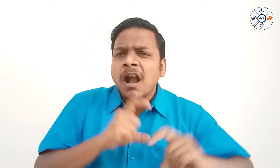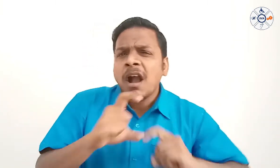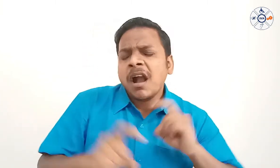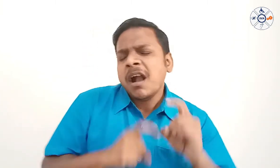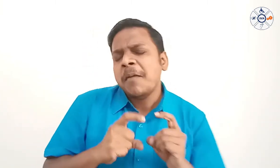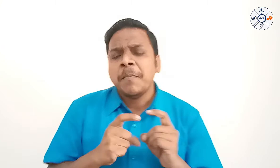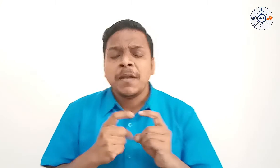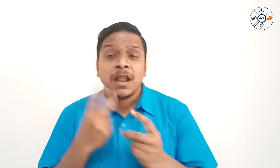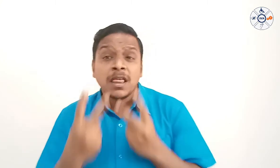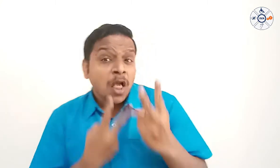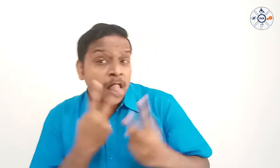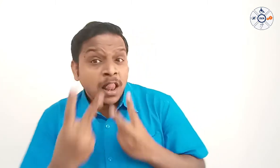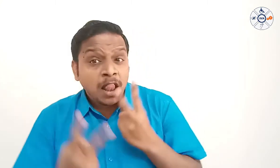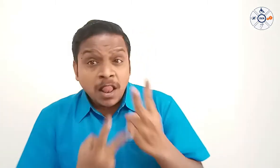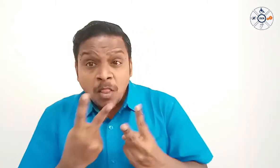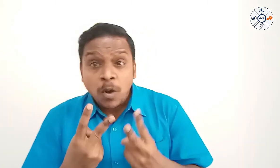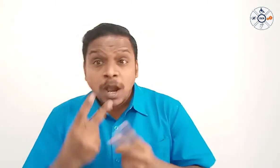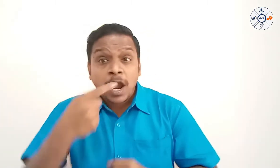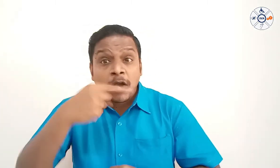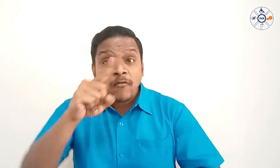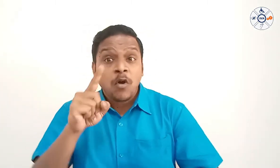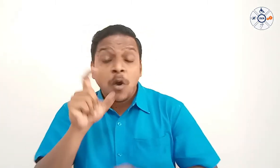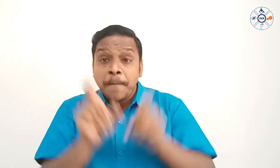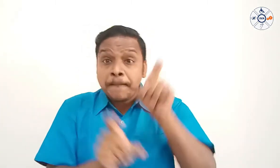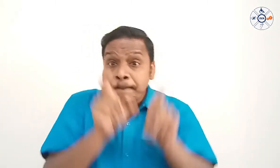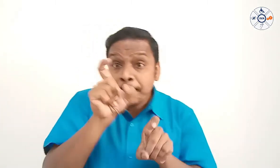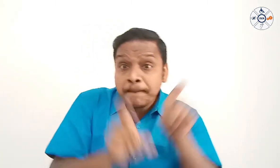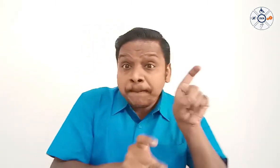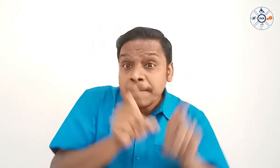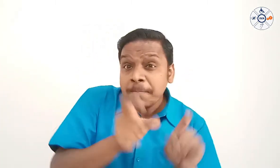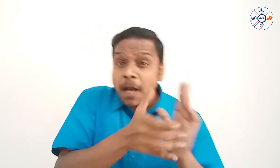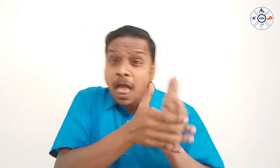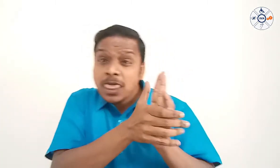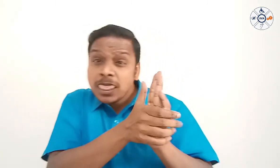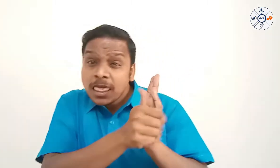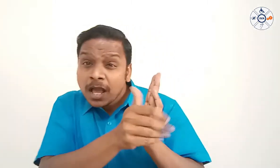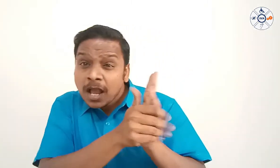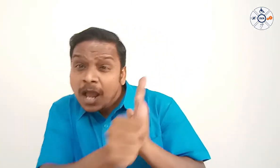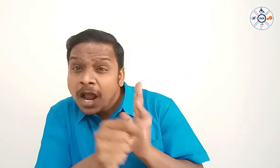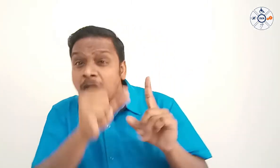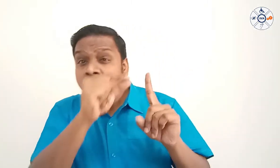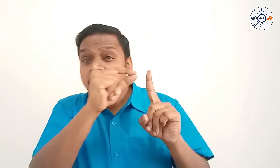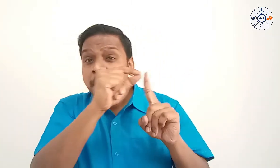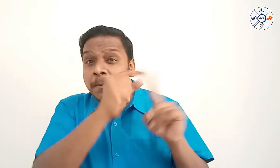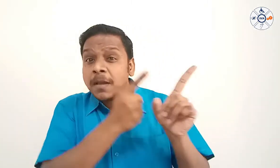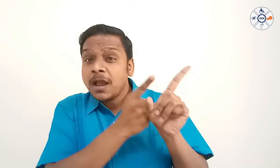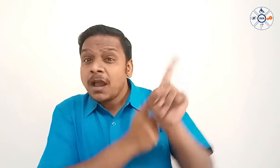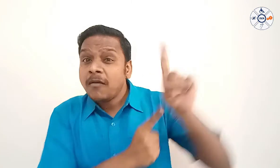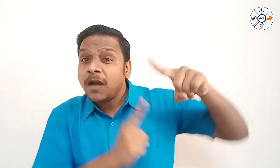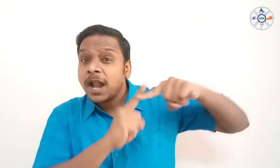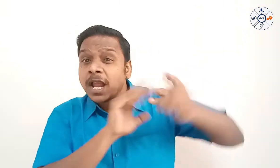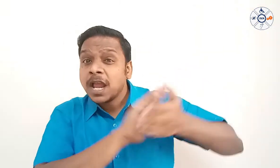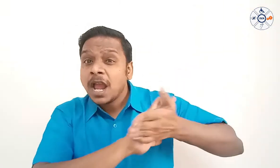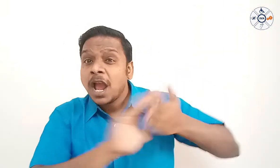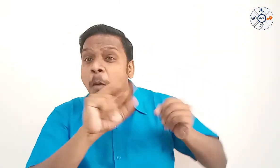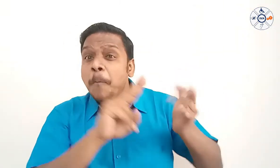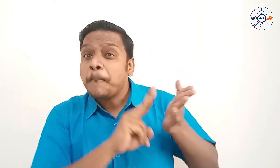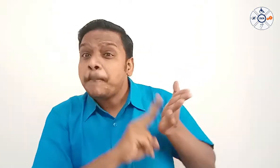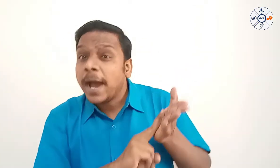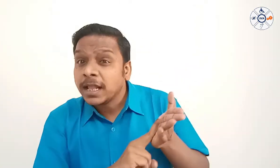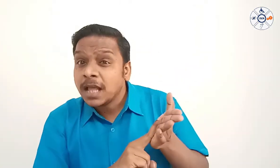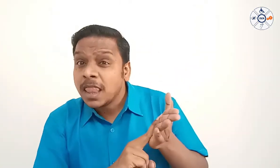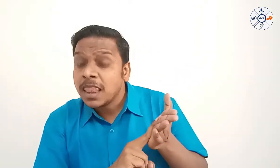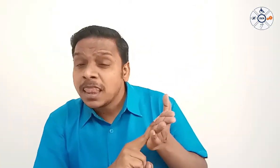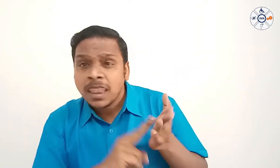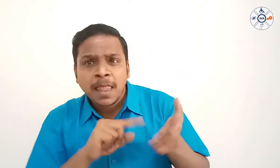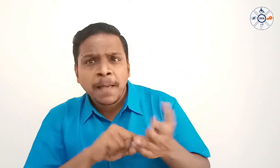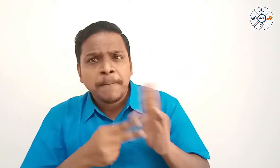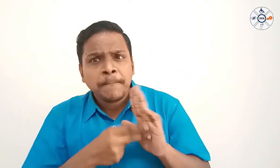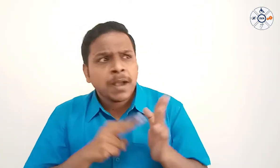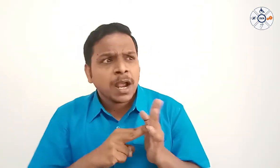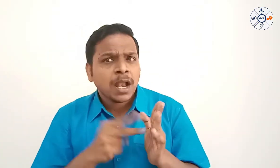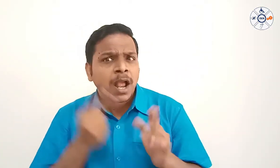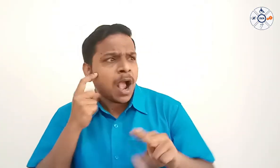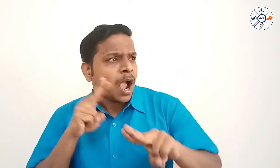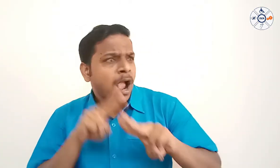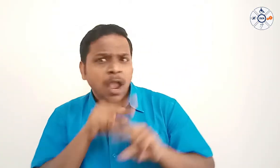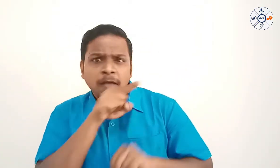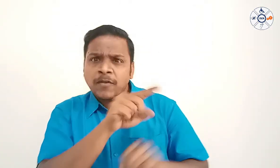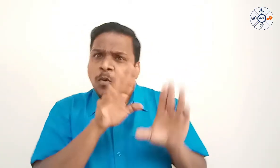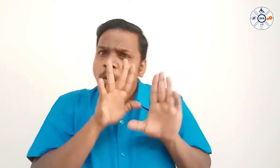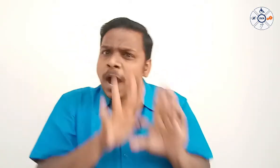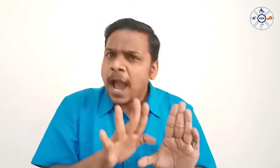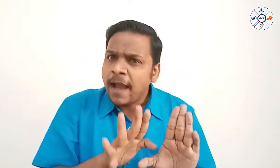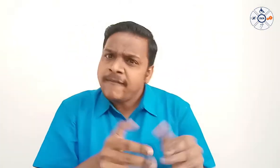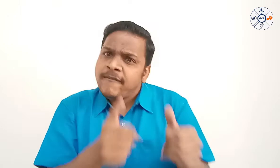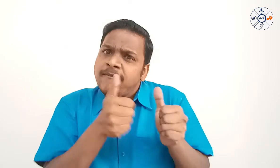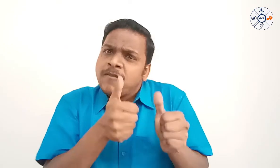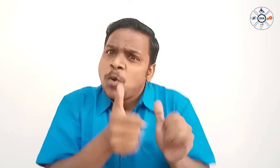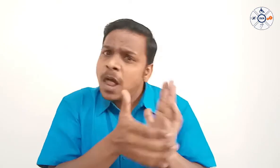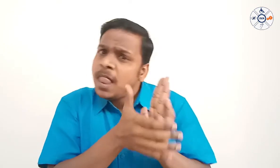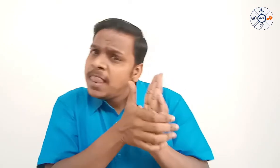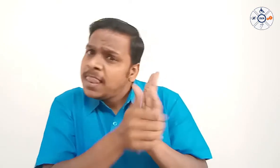have started looking for people who are skilled in Python. So if at all you have good skills